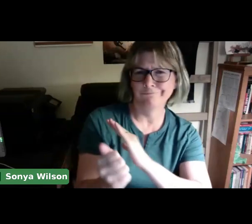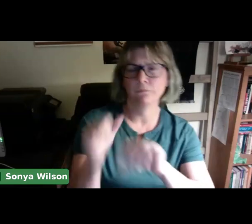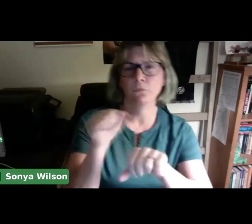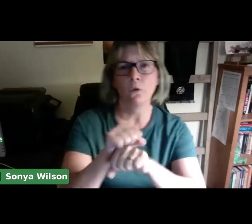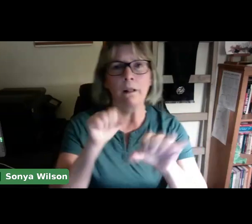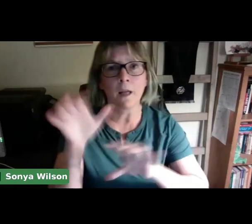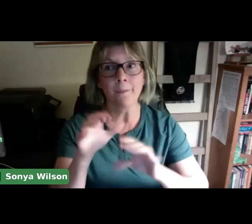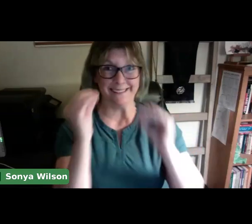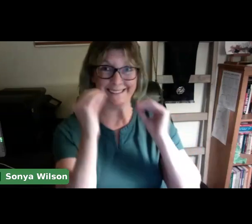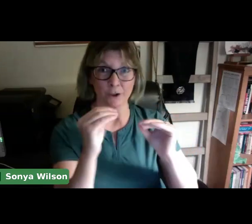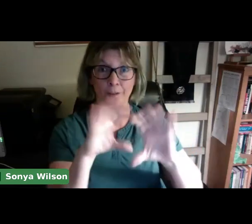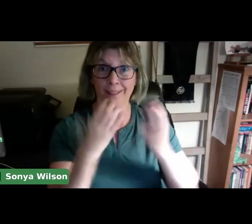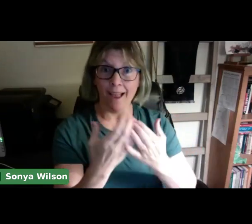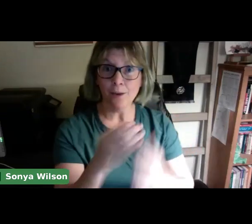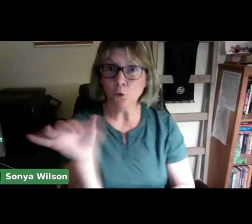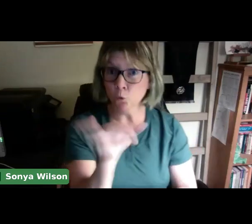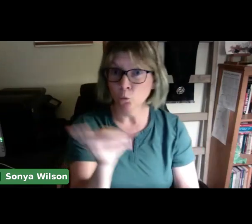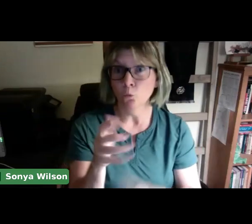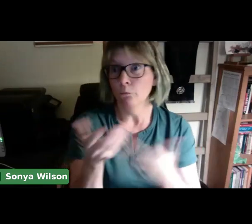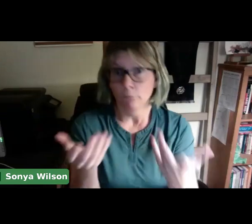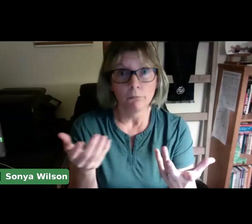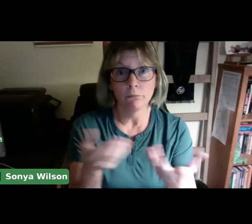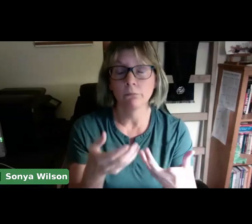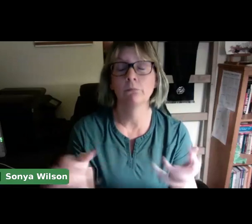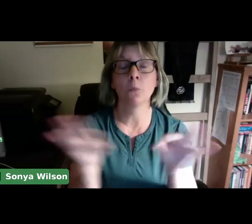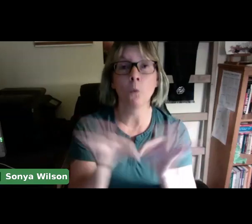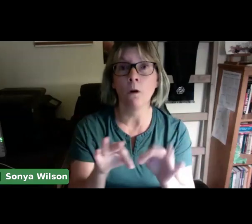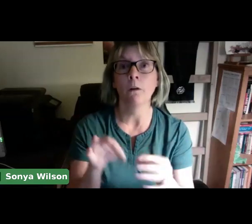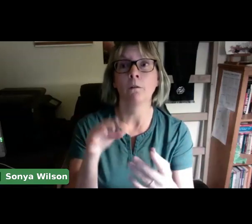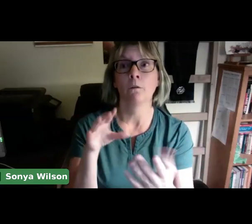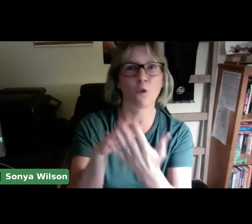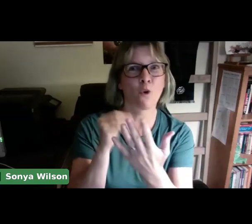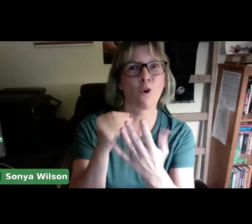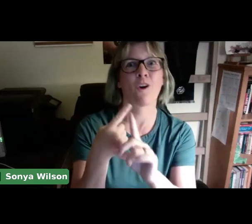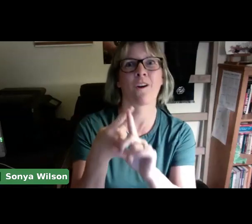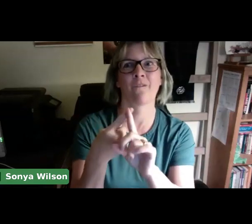And I do know deaf people who are quite skilled at rock climbing and they also can teach clinics.